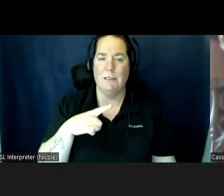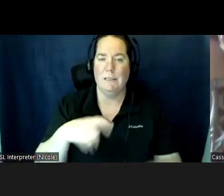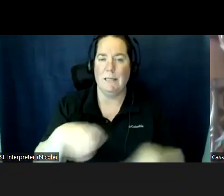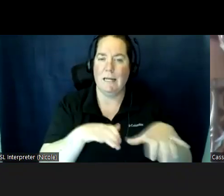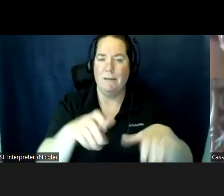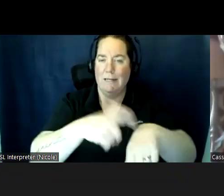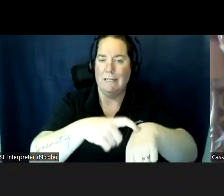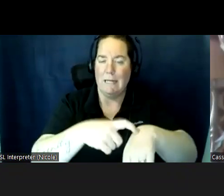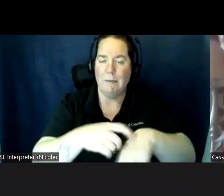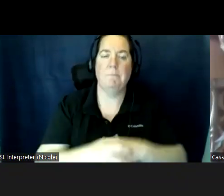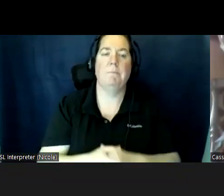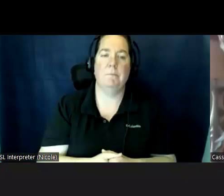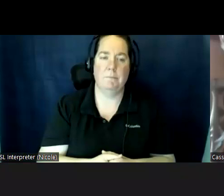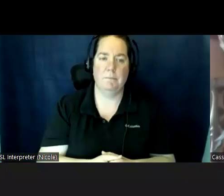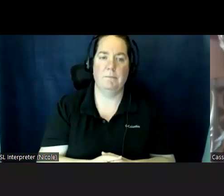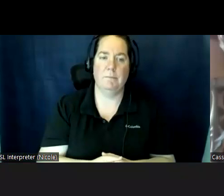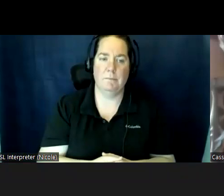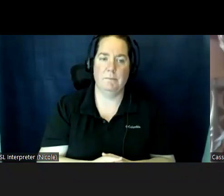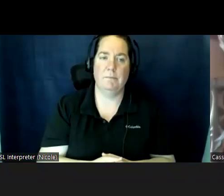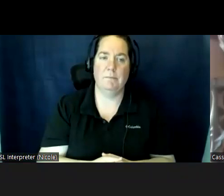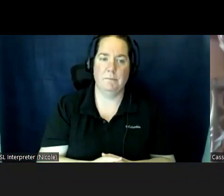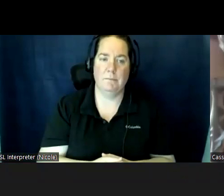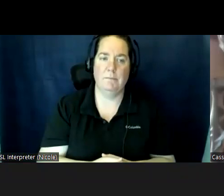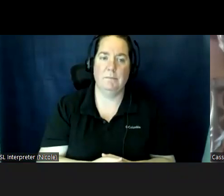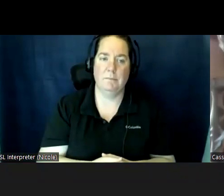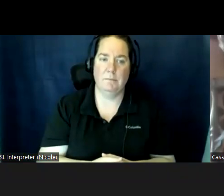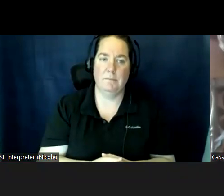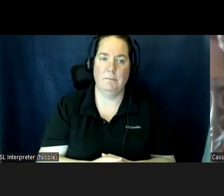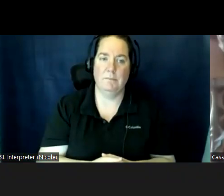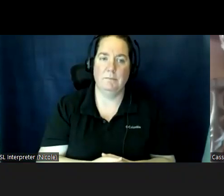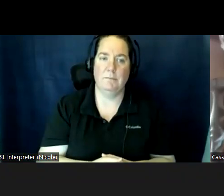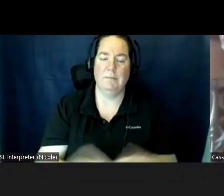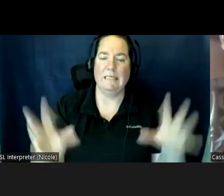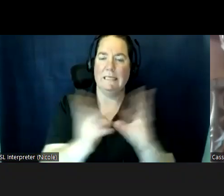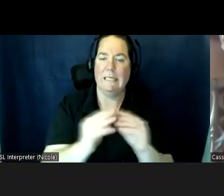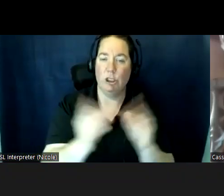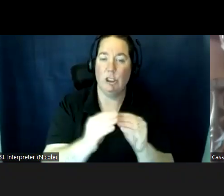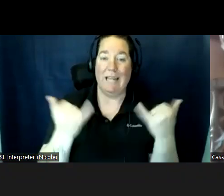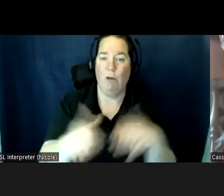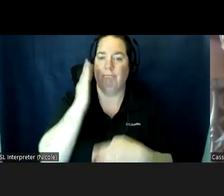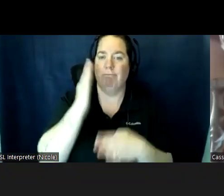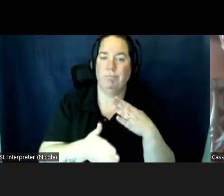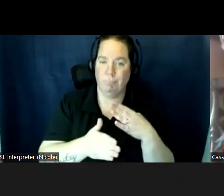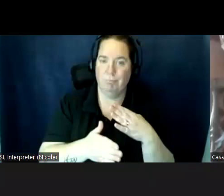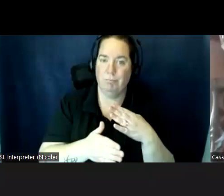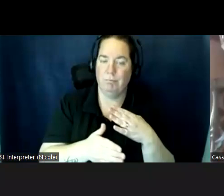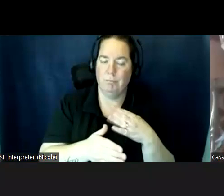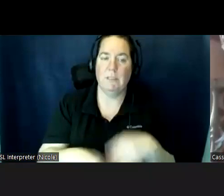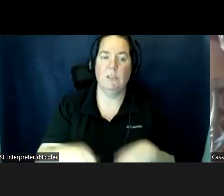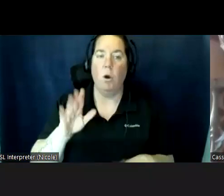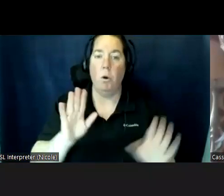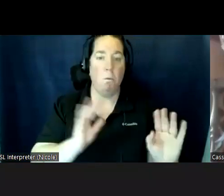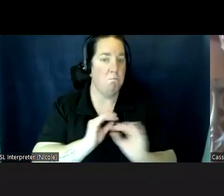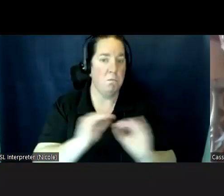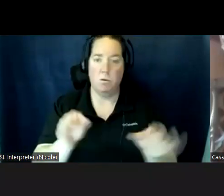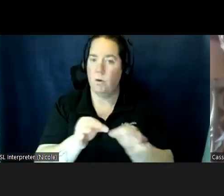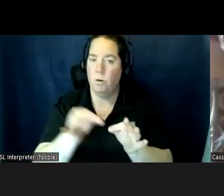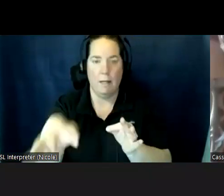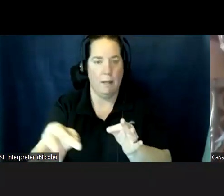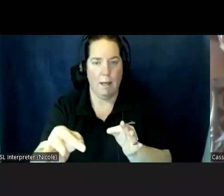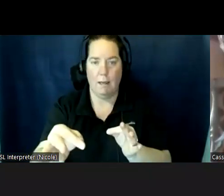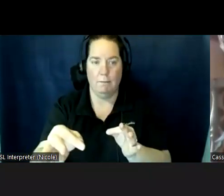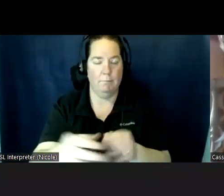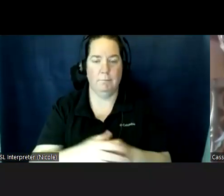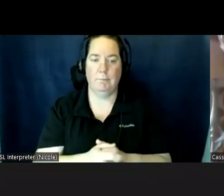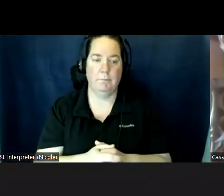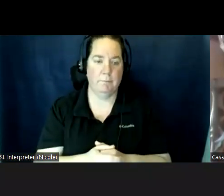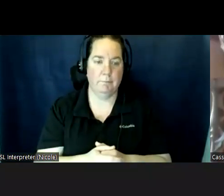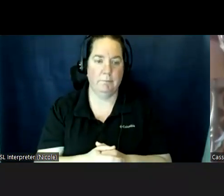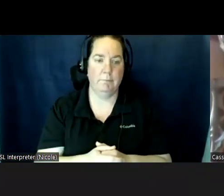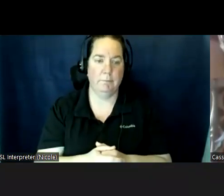The legislature session is over and I believe there was no delay in any of that. I would